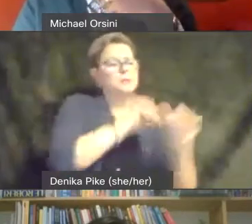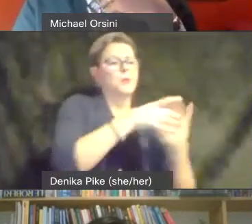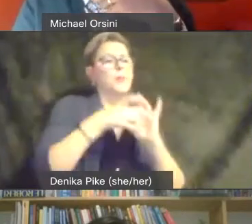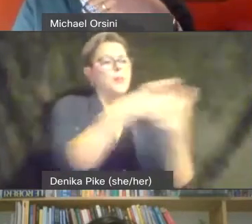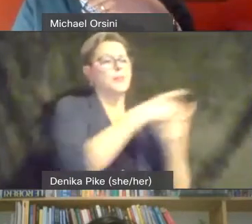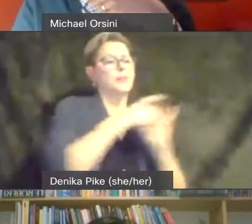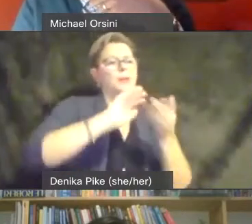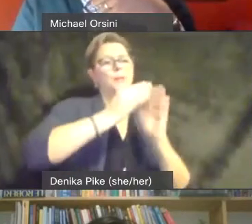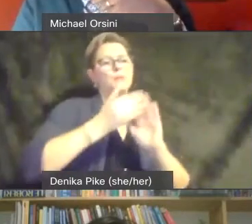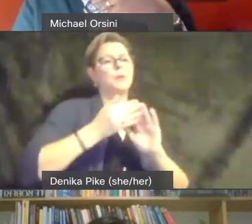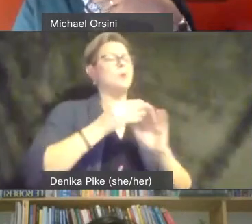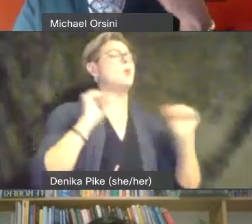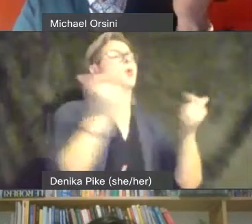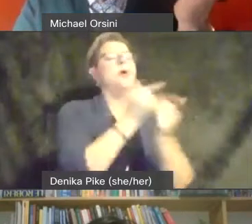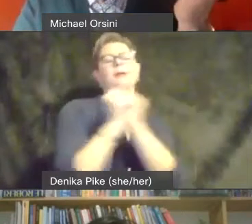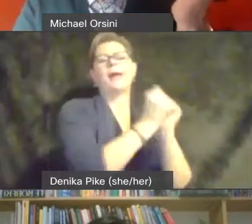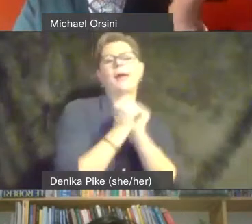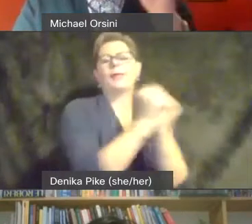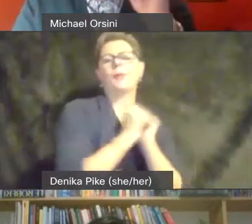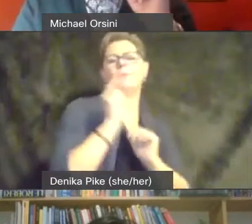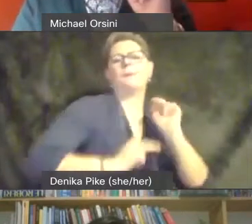Solidarity community action, building, back better.